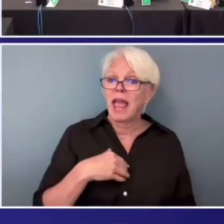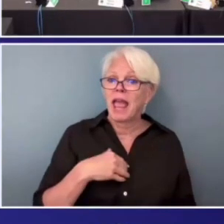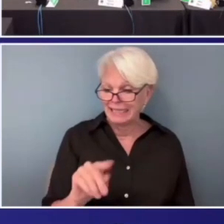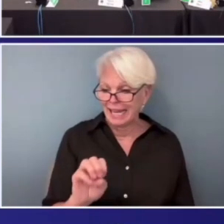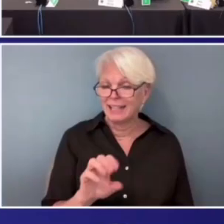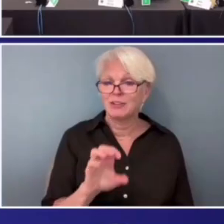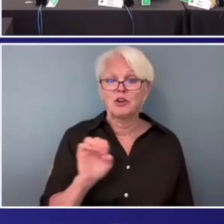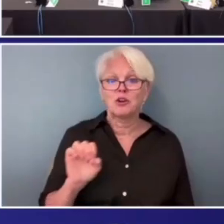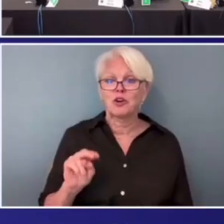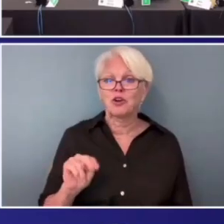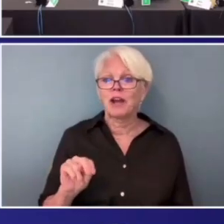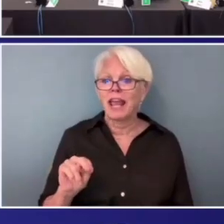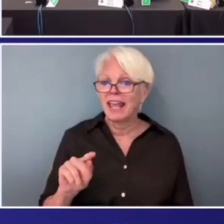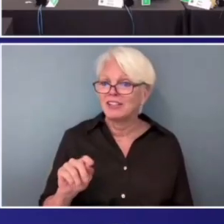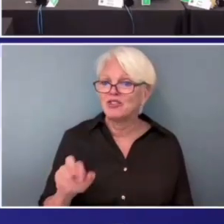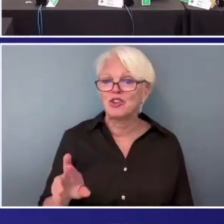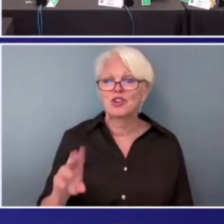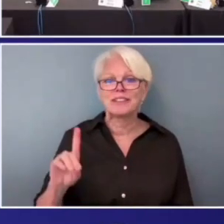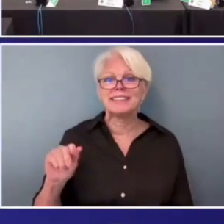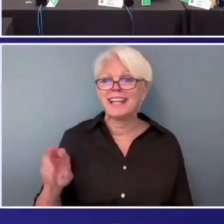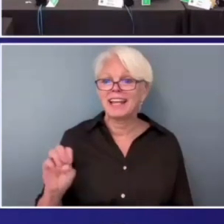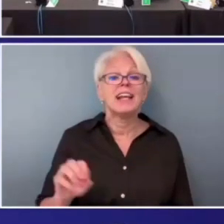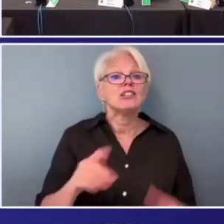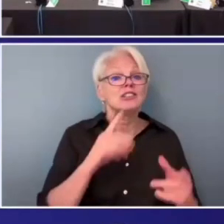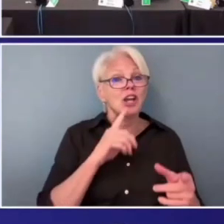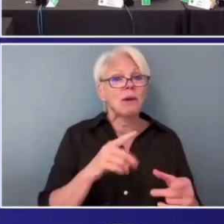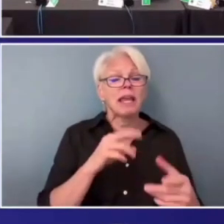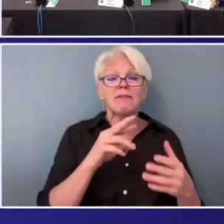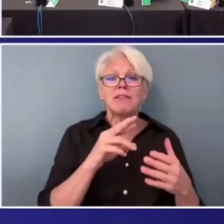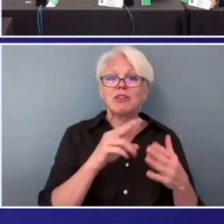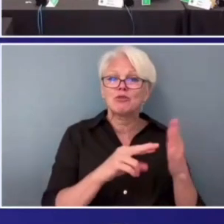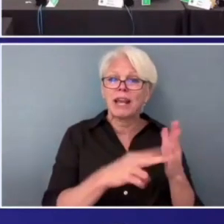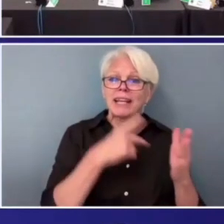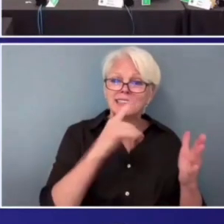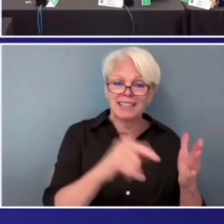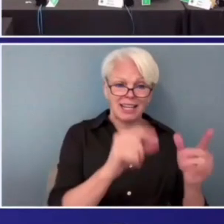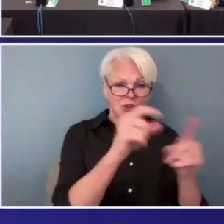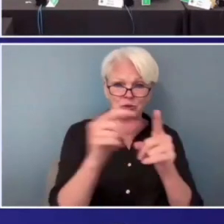If the regs say that and a borrower is looking at it, they don't know that distinction.